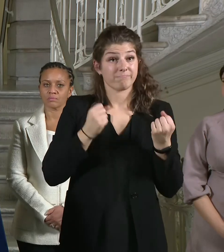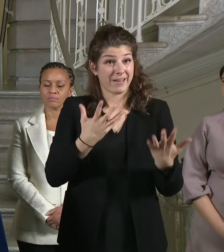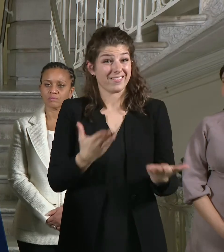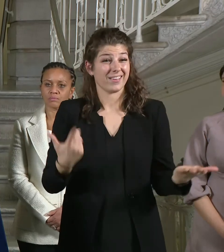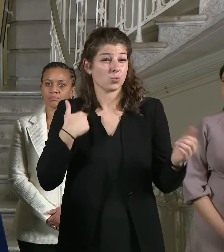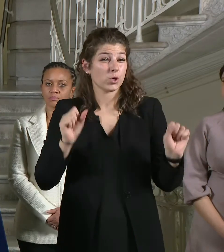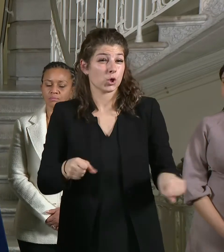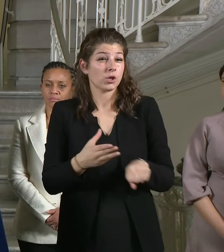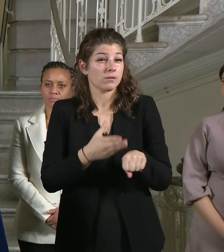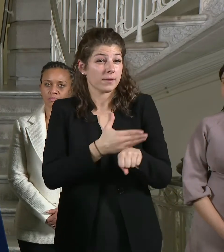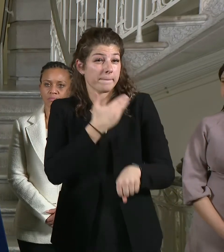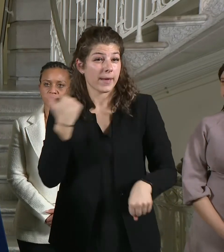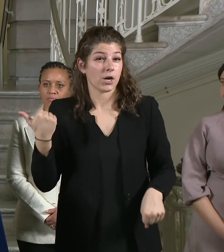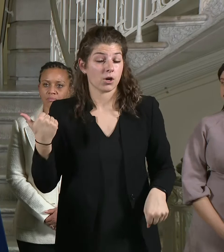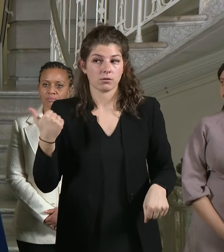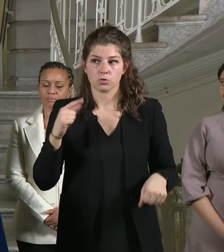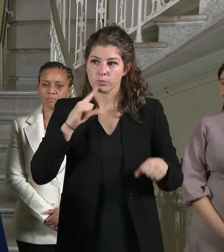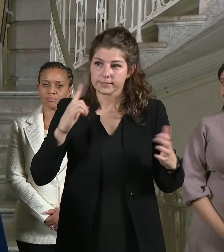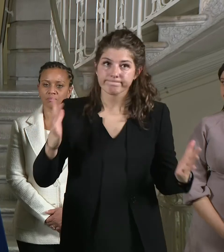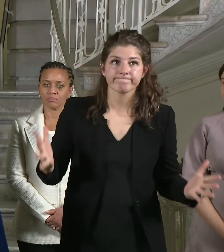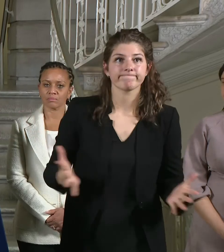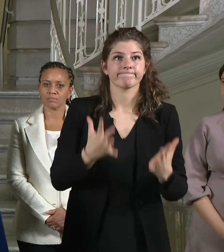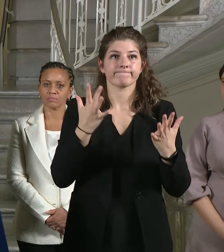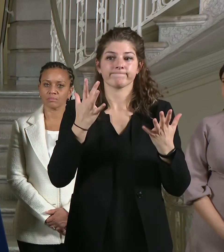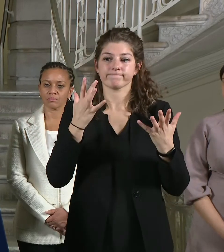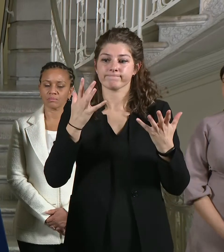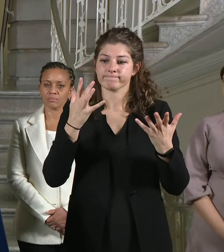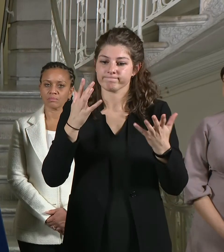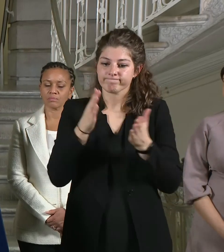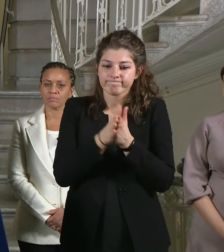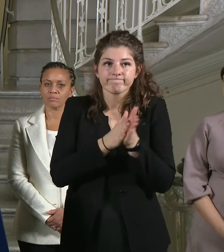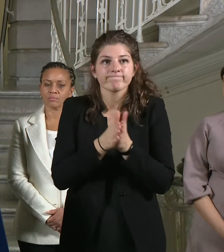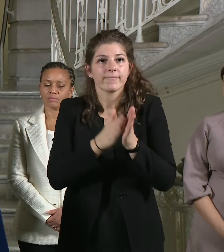OURSELVES AND SAID WHAT CAN WE BE DOING BETTER.